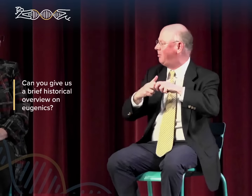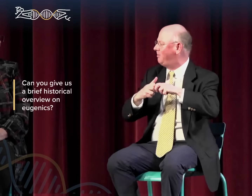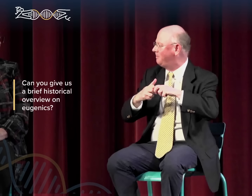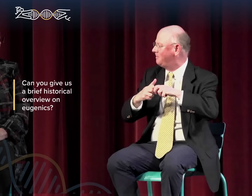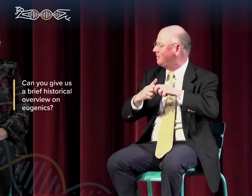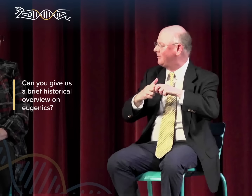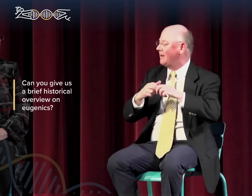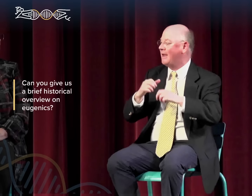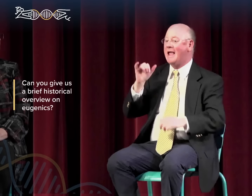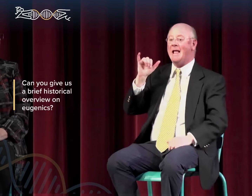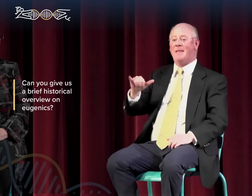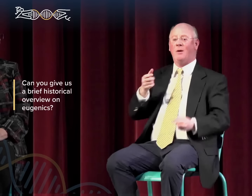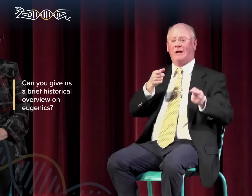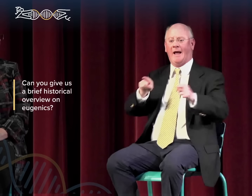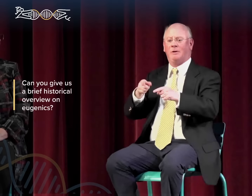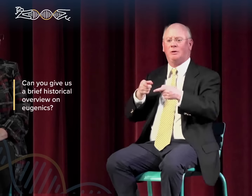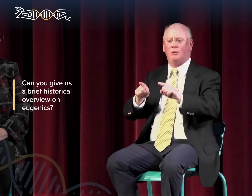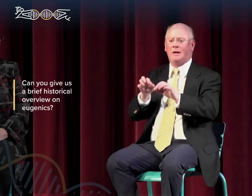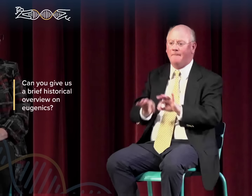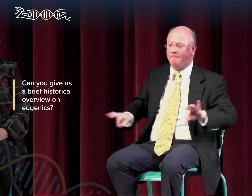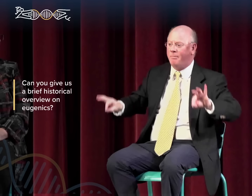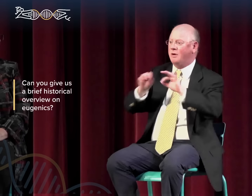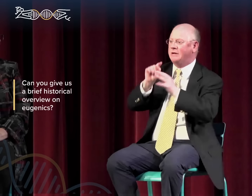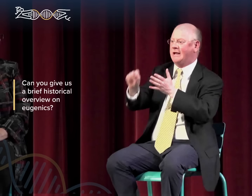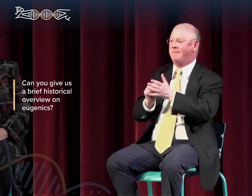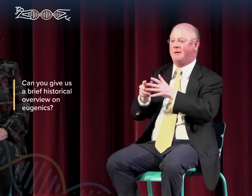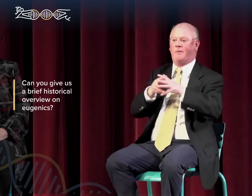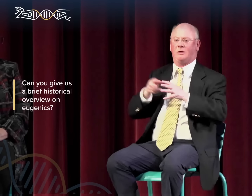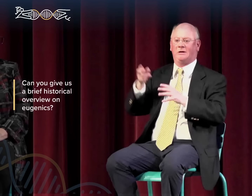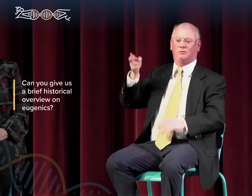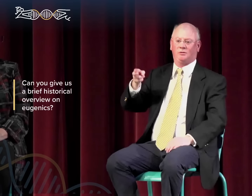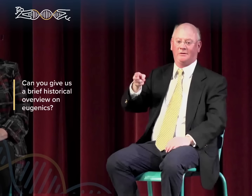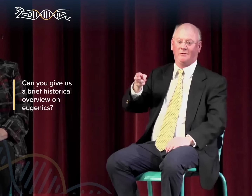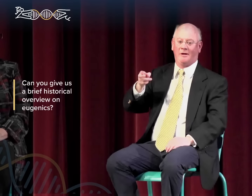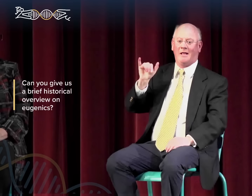Because of problems we were seeing so this was popular idea at the time.